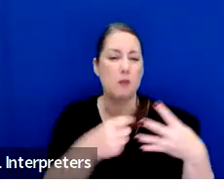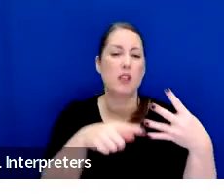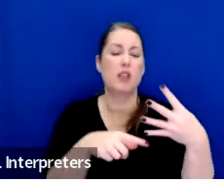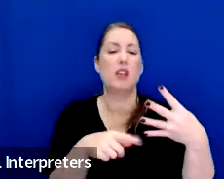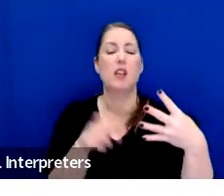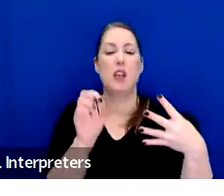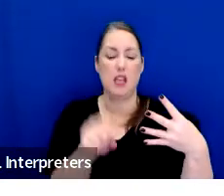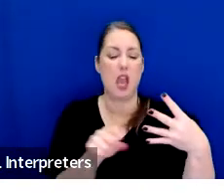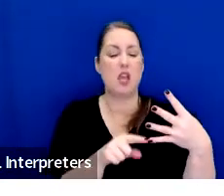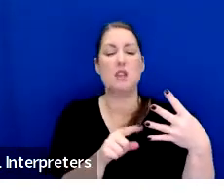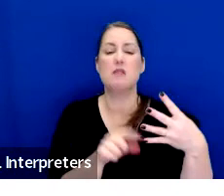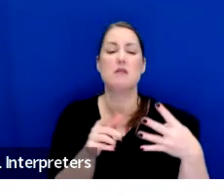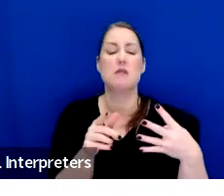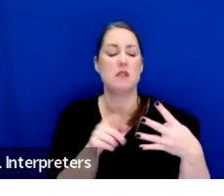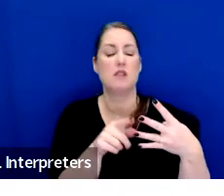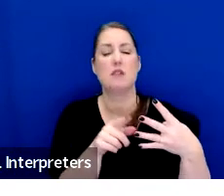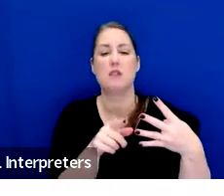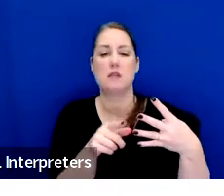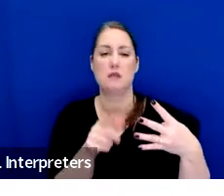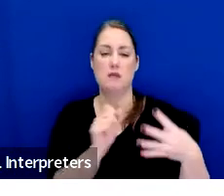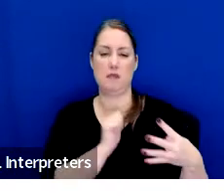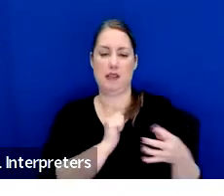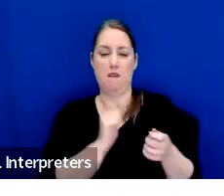So our students, instead of clicking